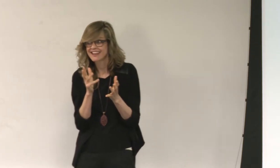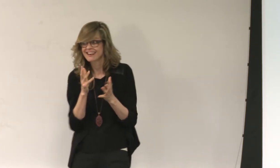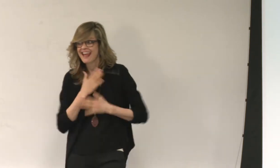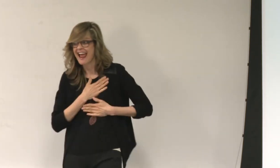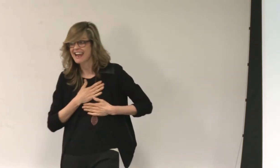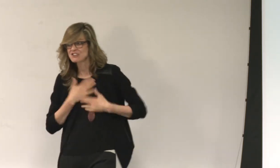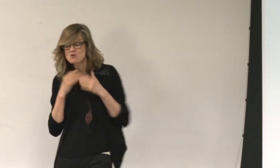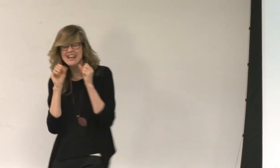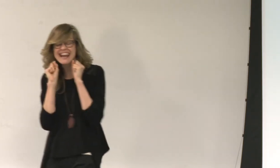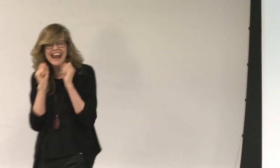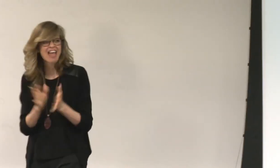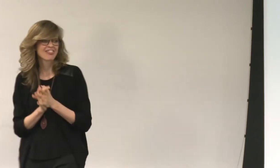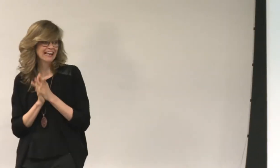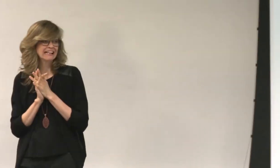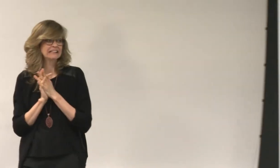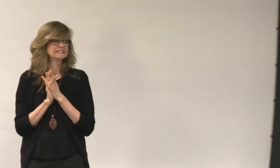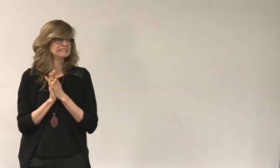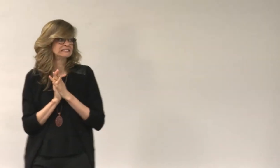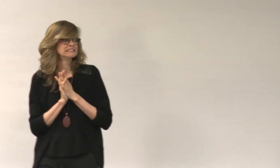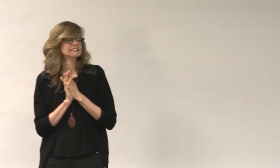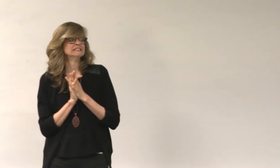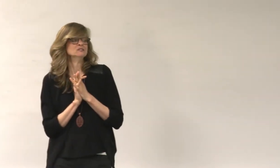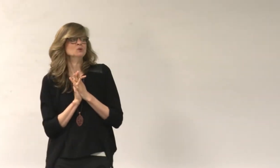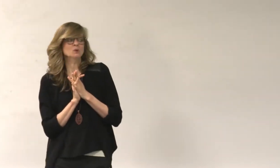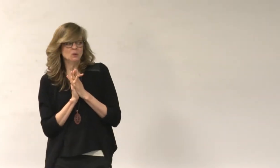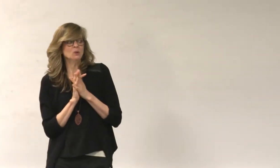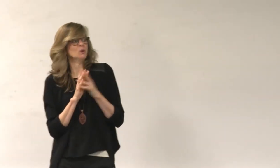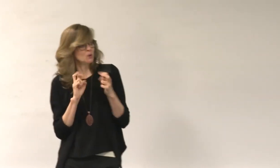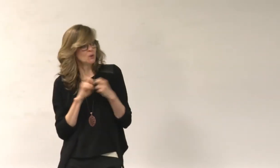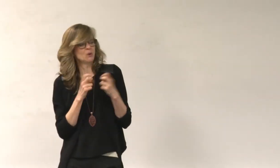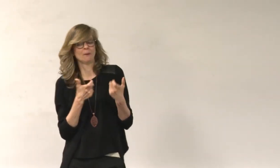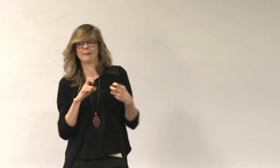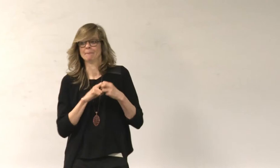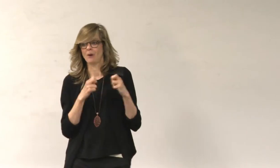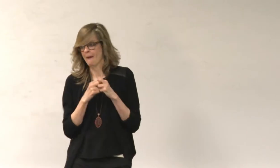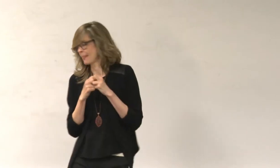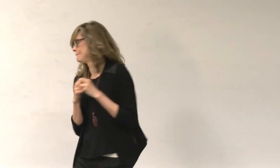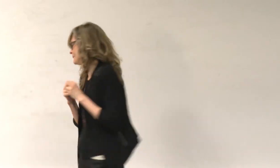I DIDN'T FIND ANYTHING I'D ENJOYED TO DATE, AND THAT WAS A BIG PROBLEM FOR ME.